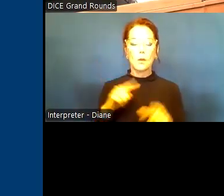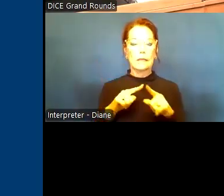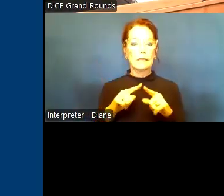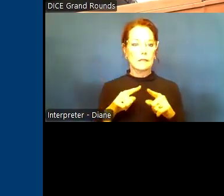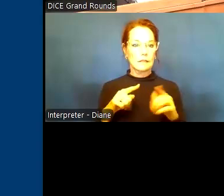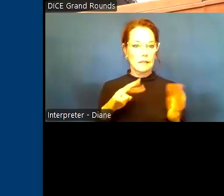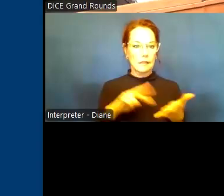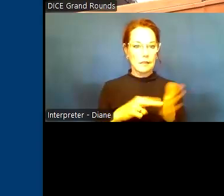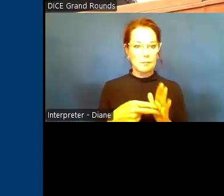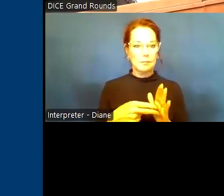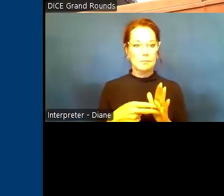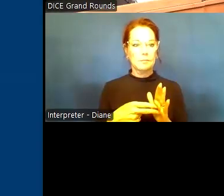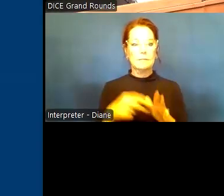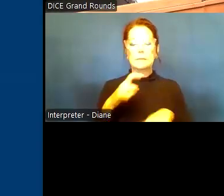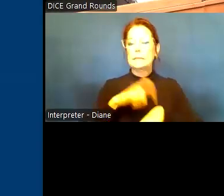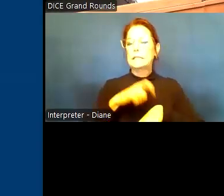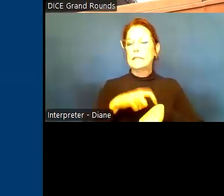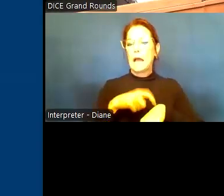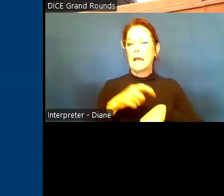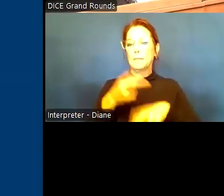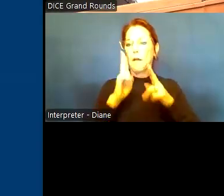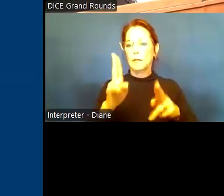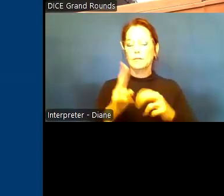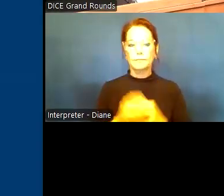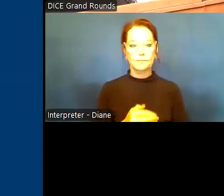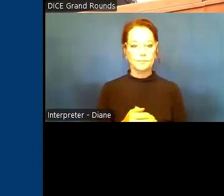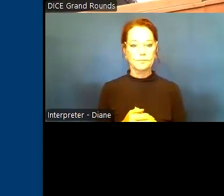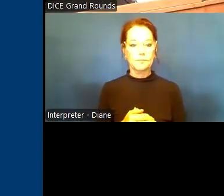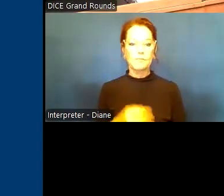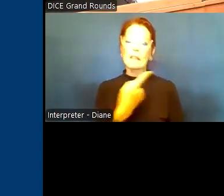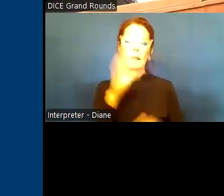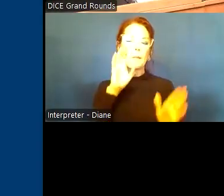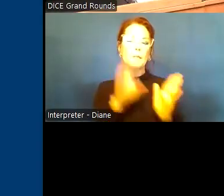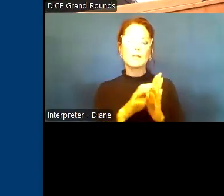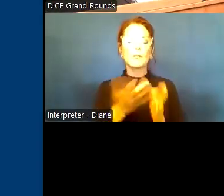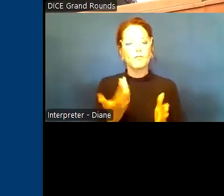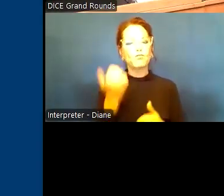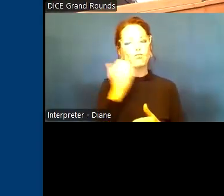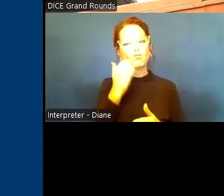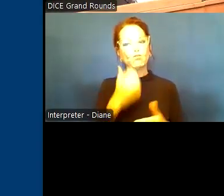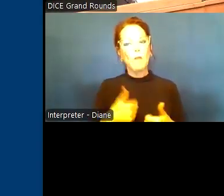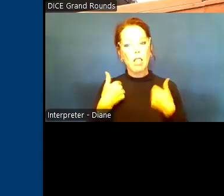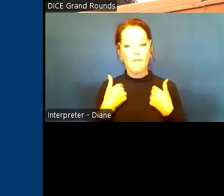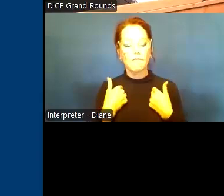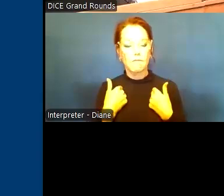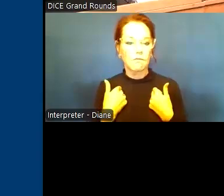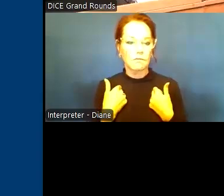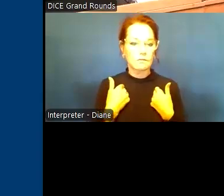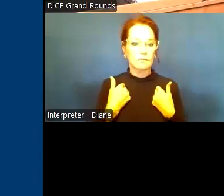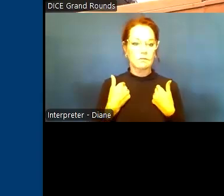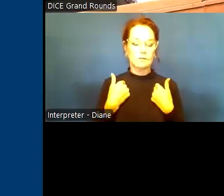some slides that are coming up are just day in the life of uh uh where my parents they both are from